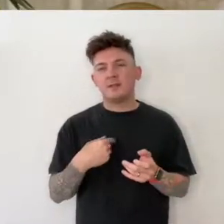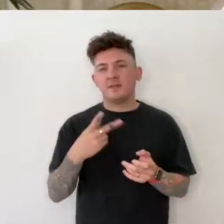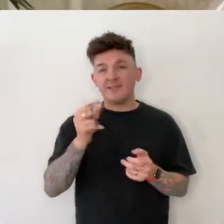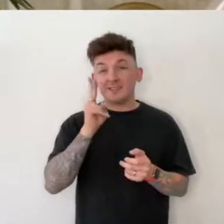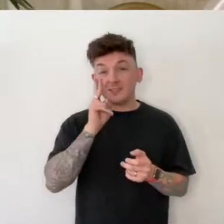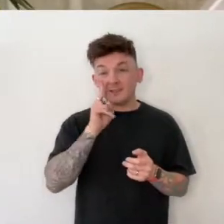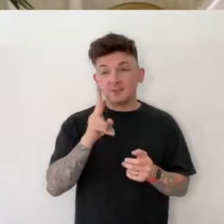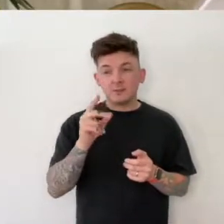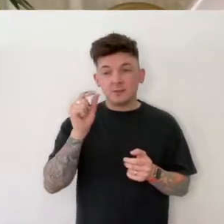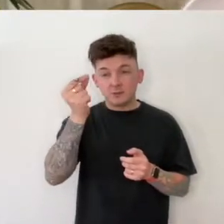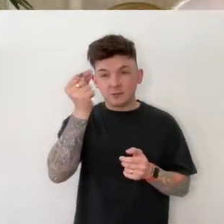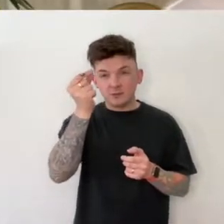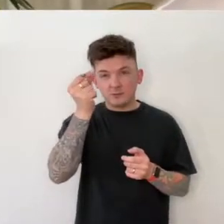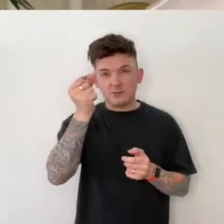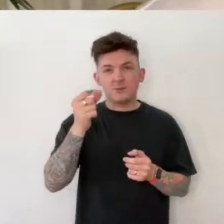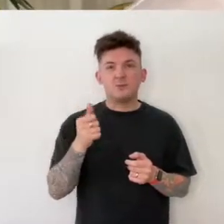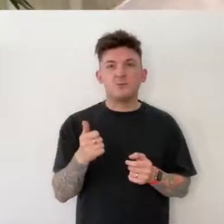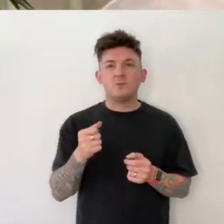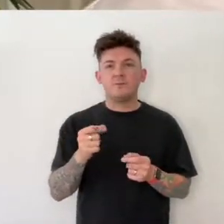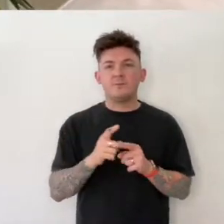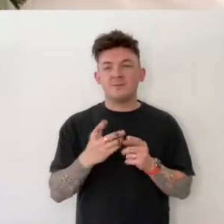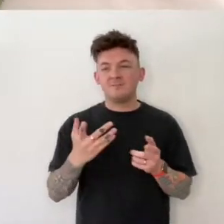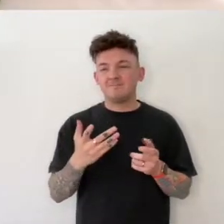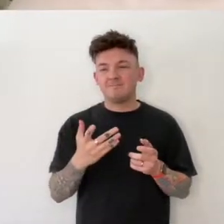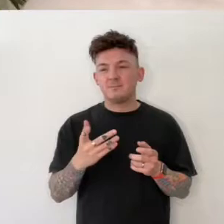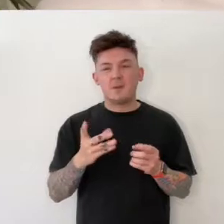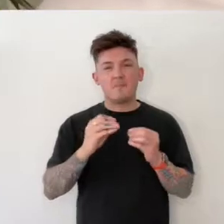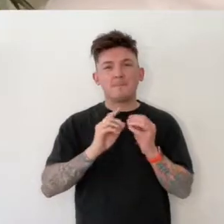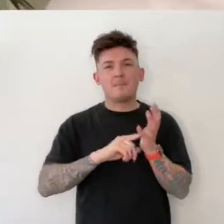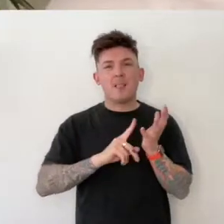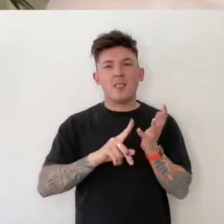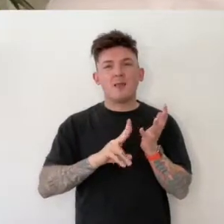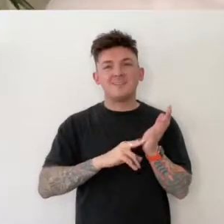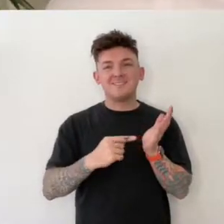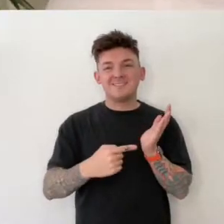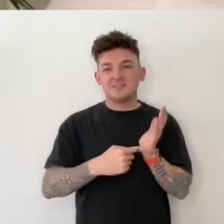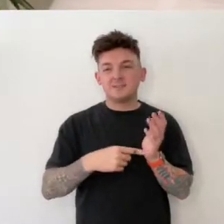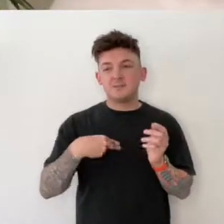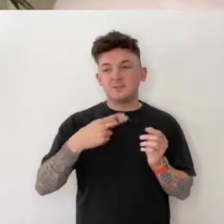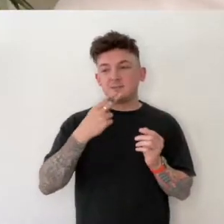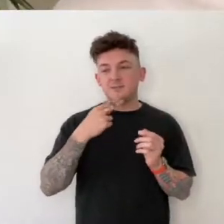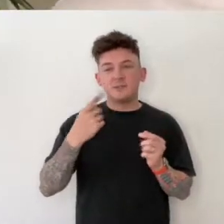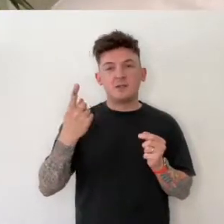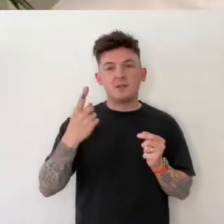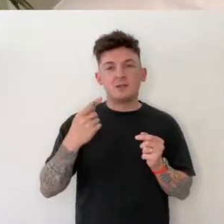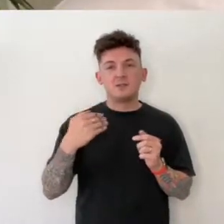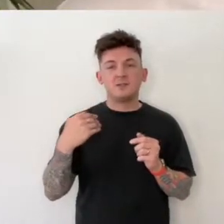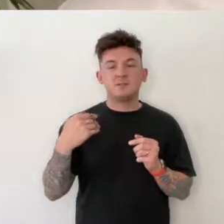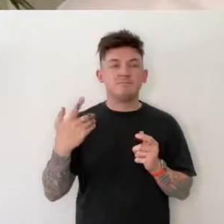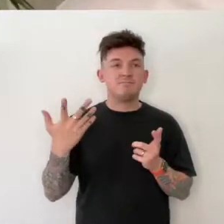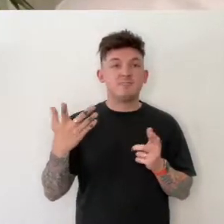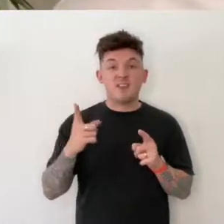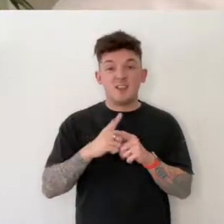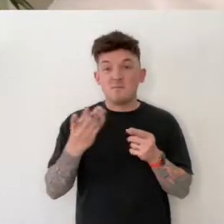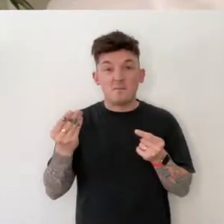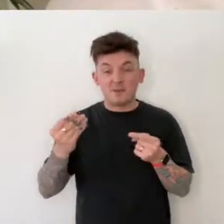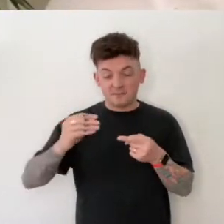gone a bit sort of um a bit blunt so i tend to get a bit of kitchen paper or a towel and